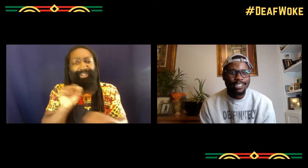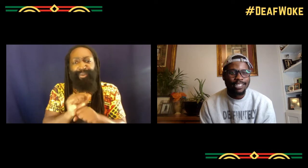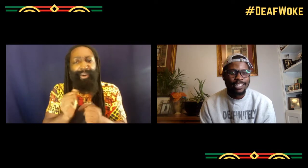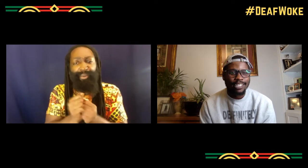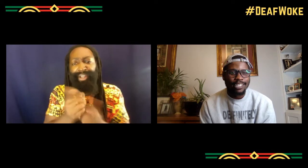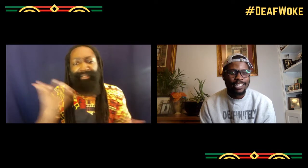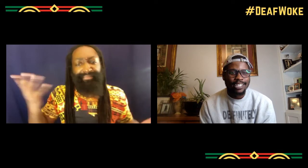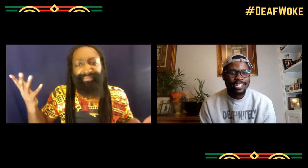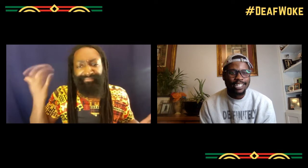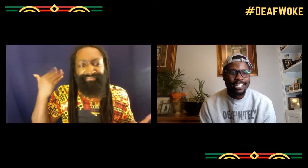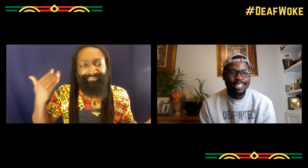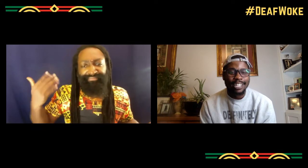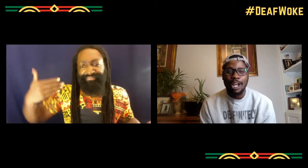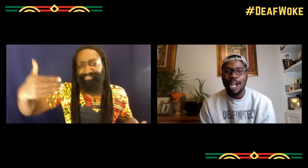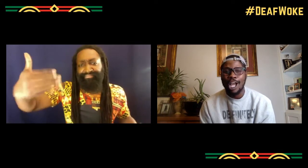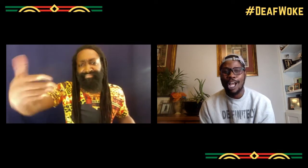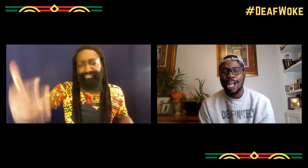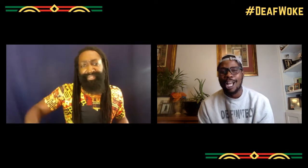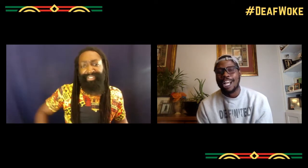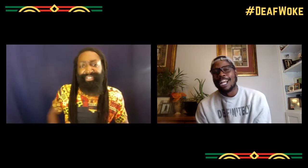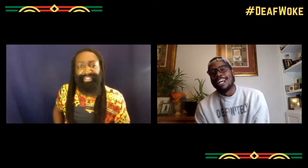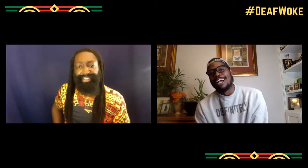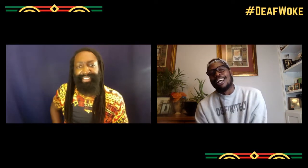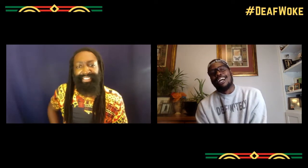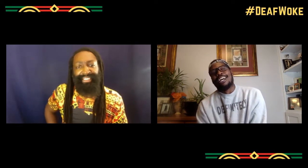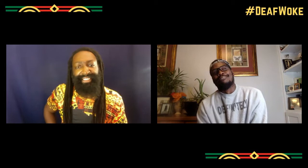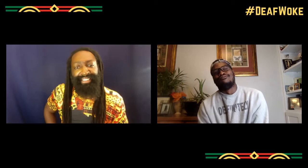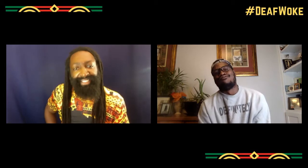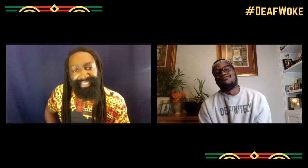or who have given you opportunities to work with them from time to time.